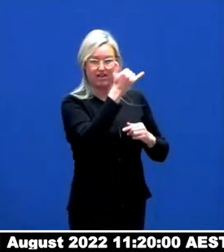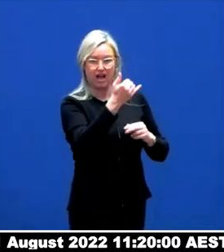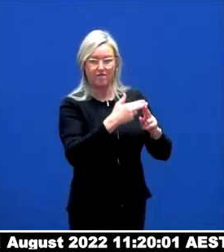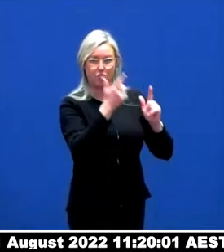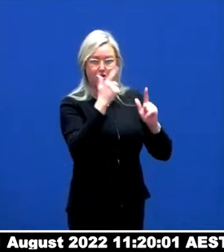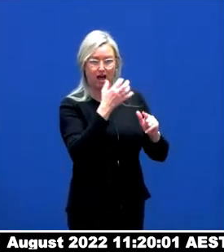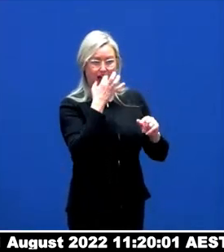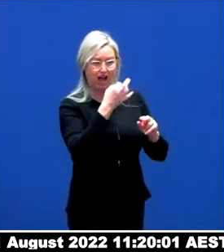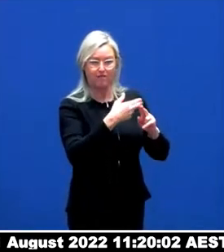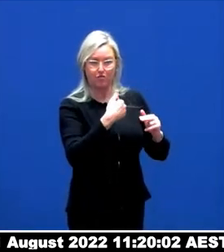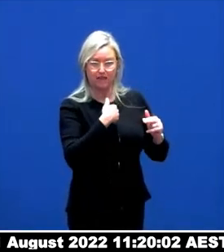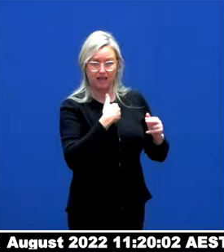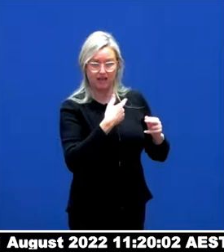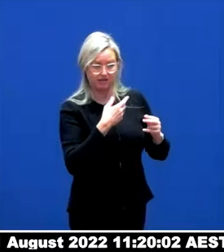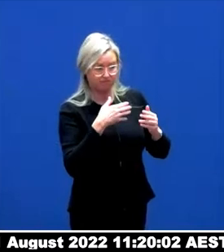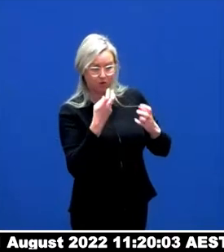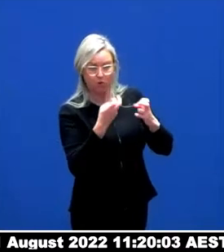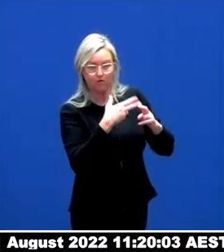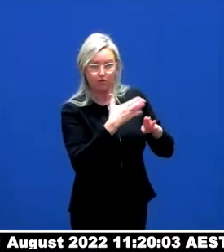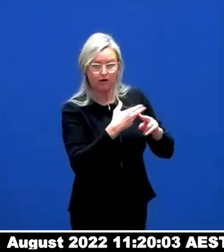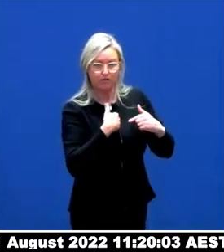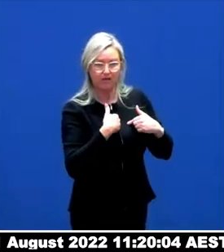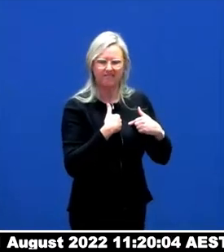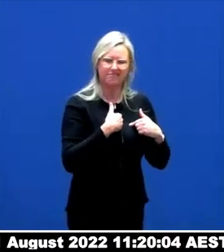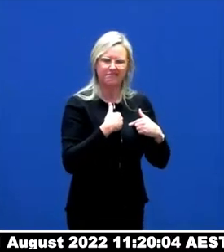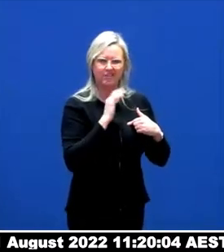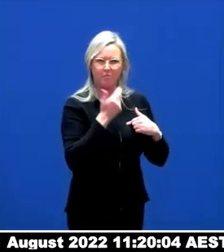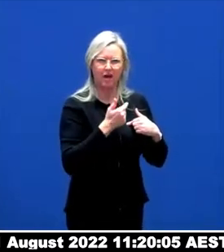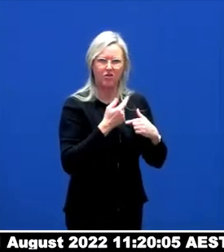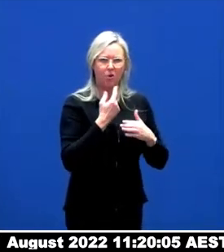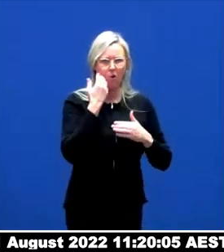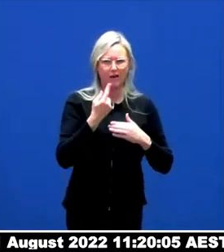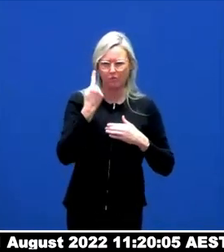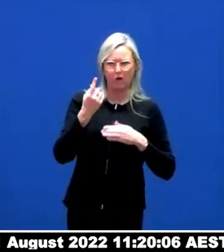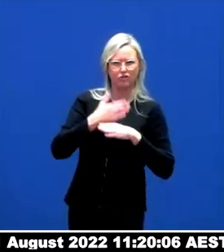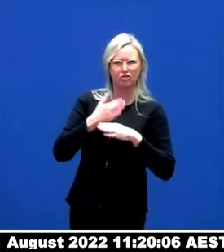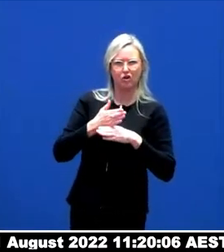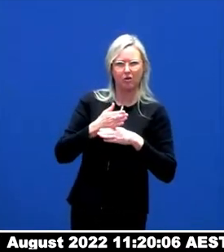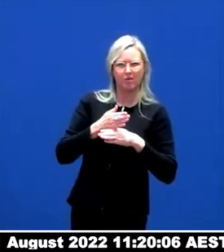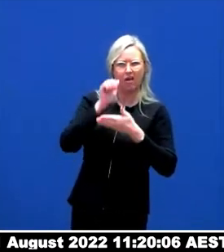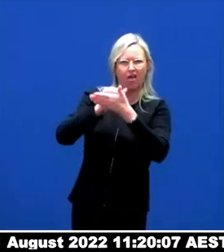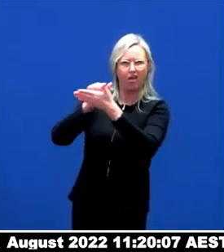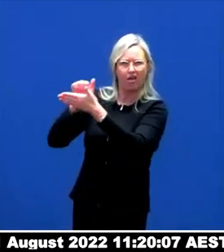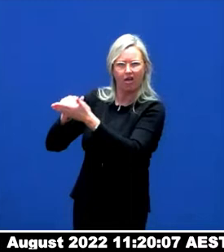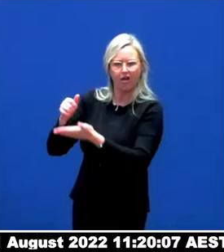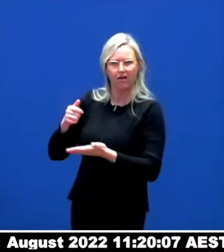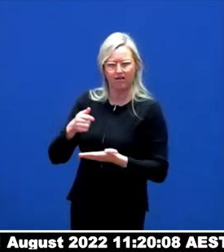And the DES provider was just pushing that job over and over again. Was it a job you wanted to do?